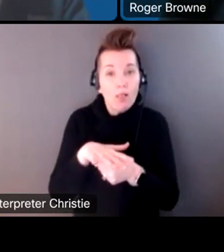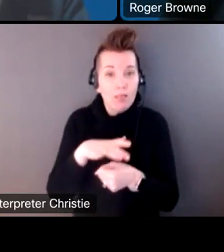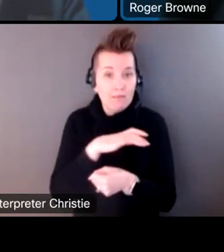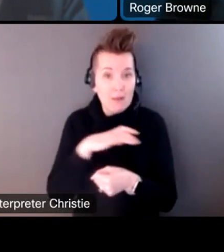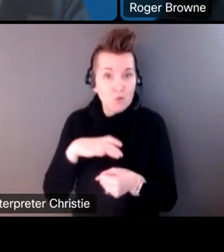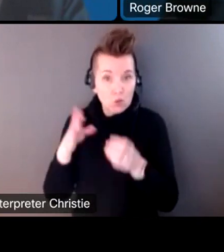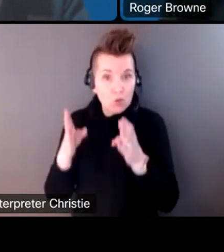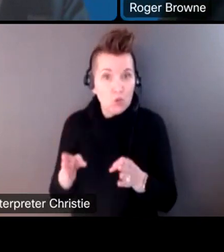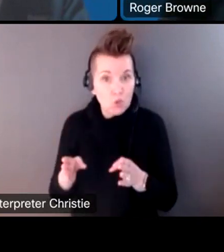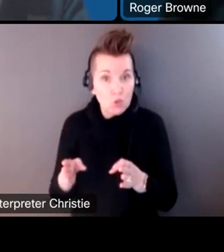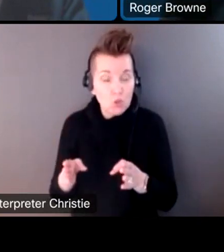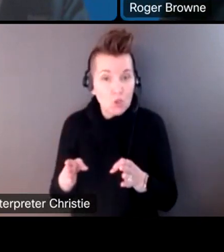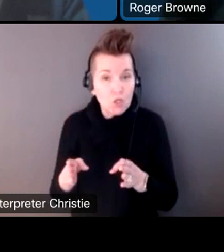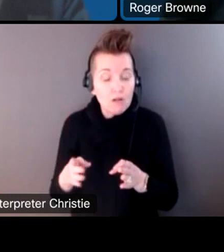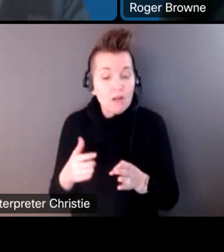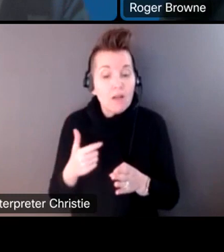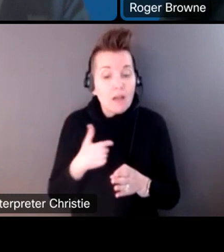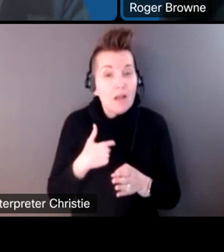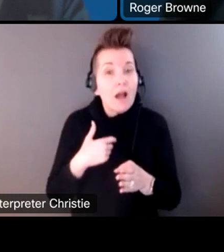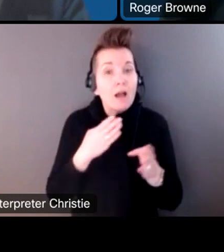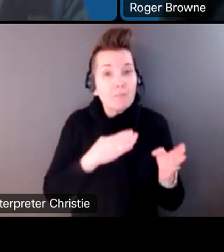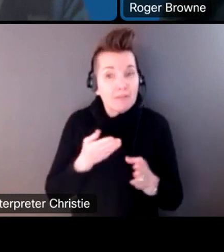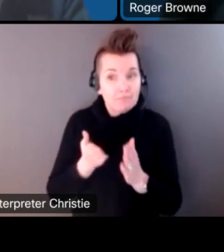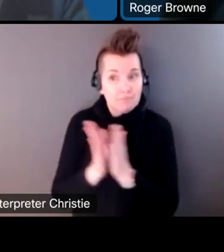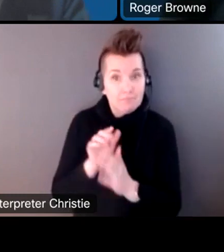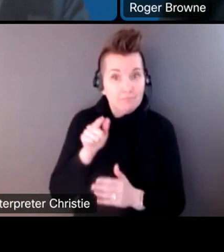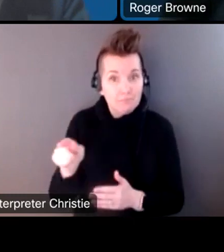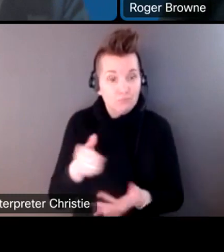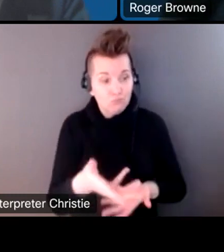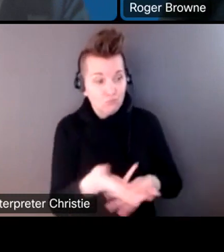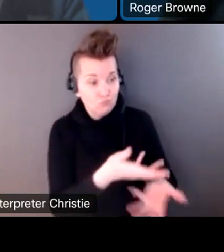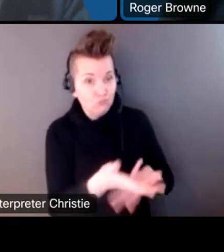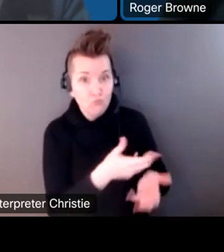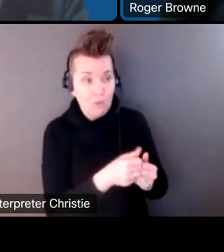engage local community with respect to those walkarounds to really try to catch and identify